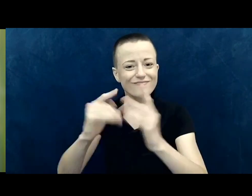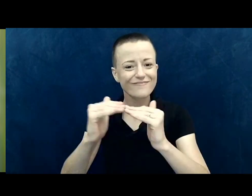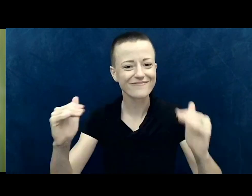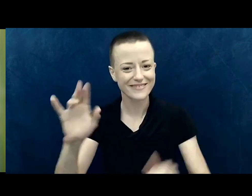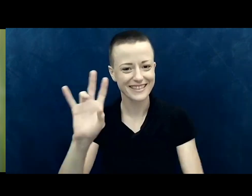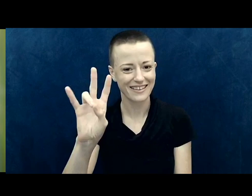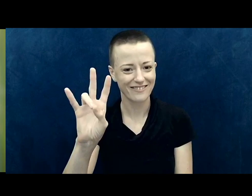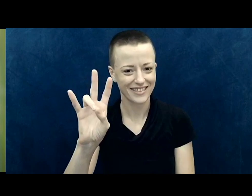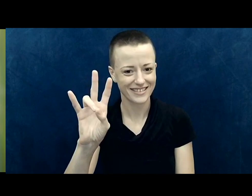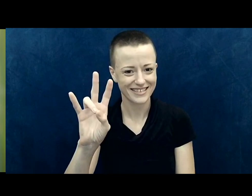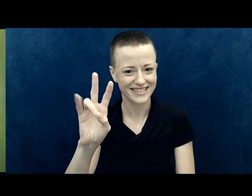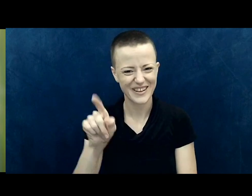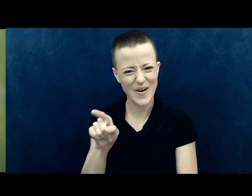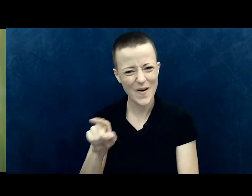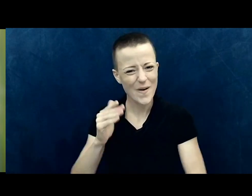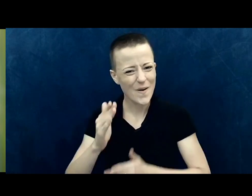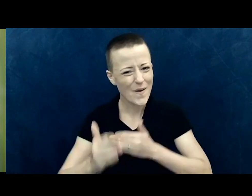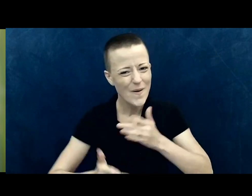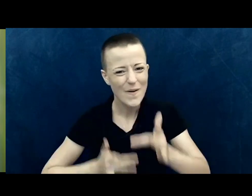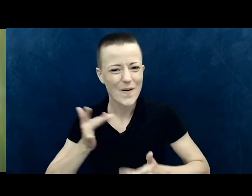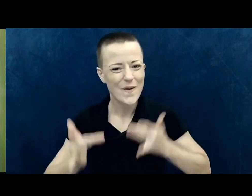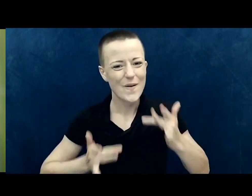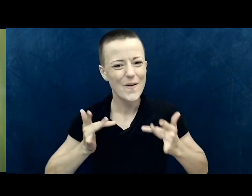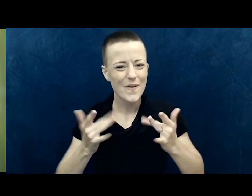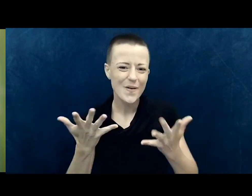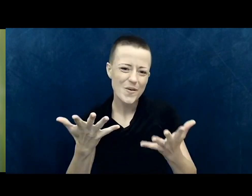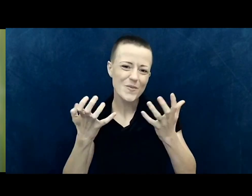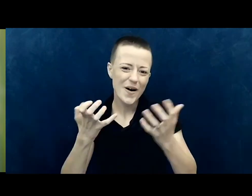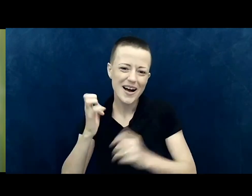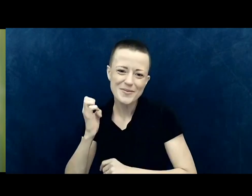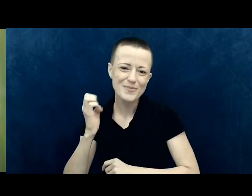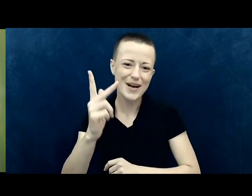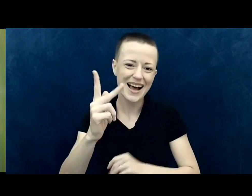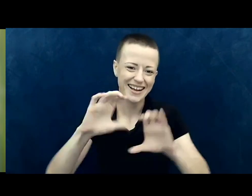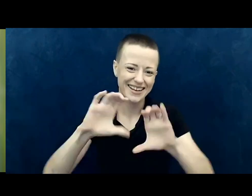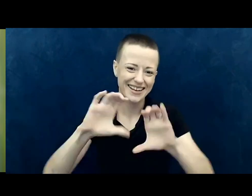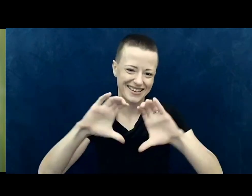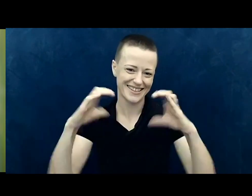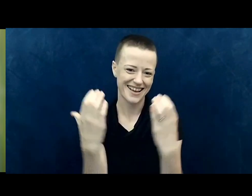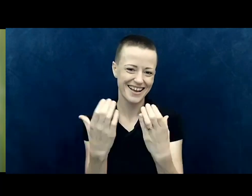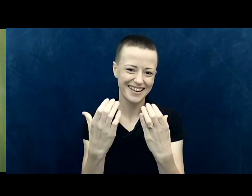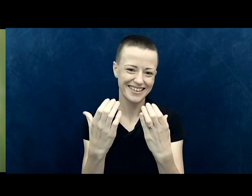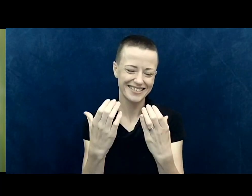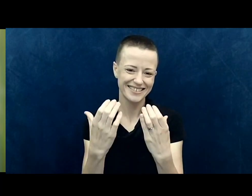she is very excited to get back to the classroom. The pandemic has been extraordinarily hard